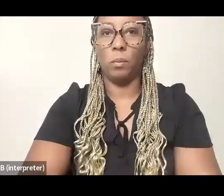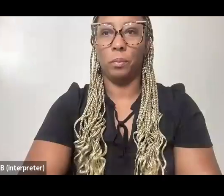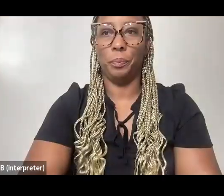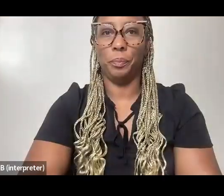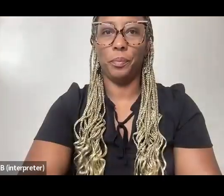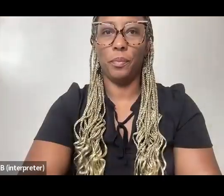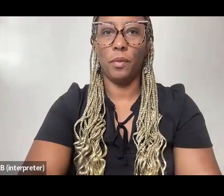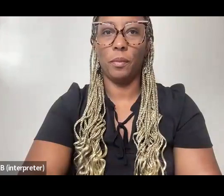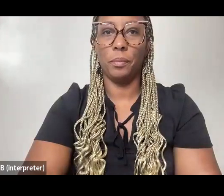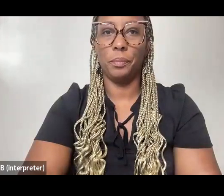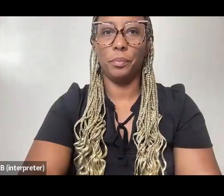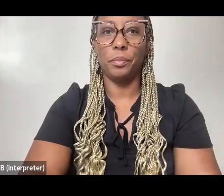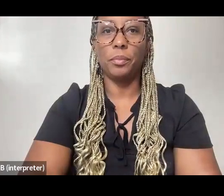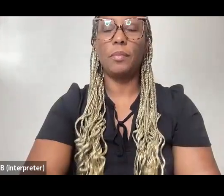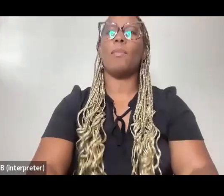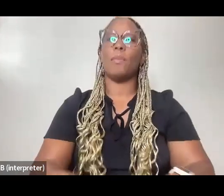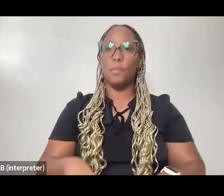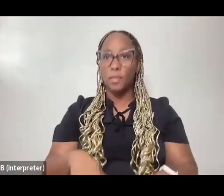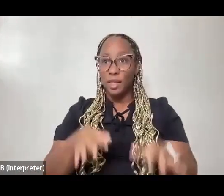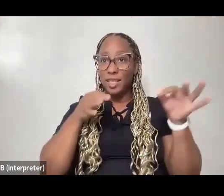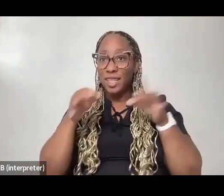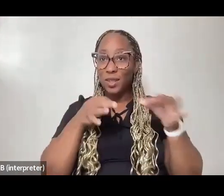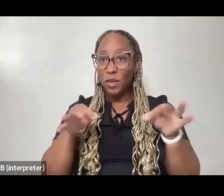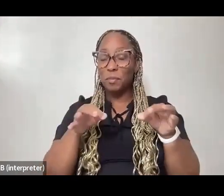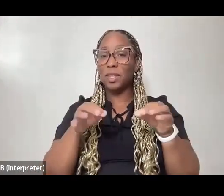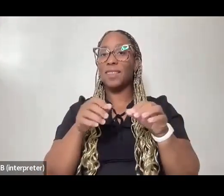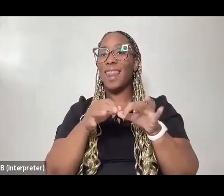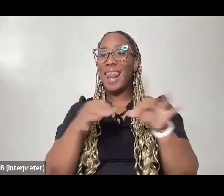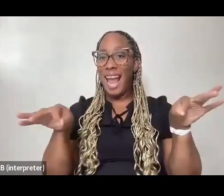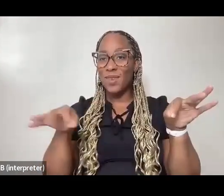And I know folks have talked about this in some other presentations. But I'm harping on this again